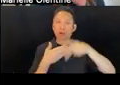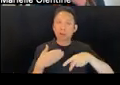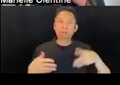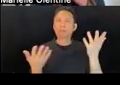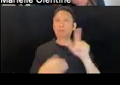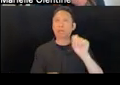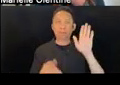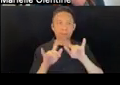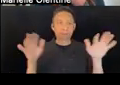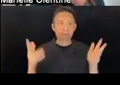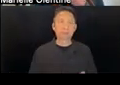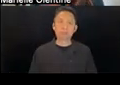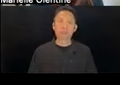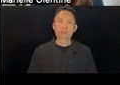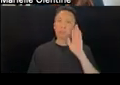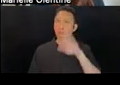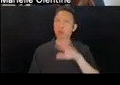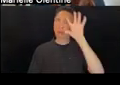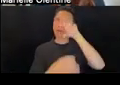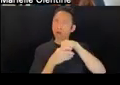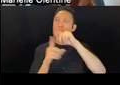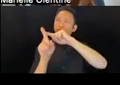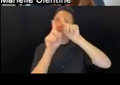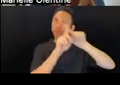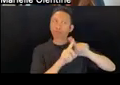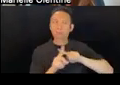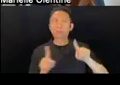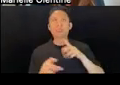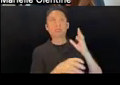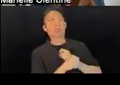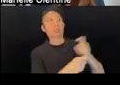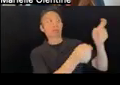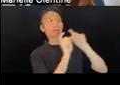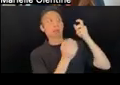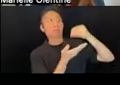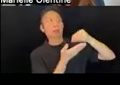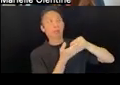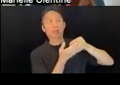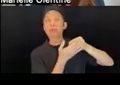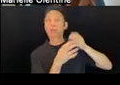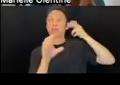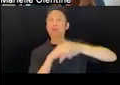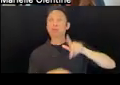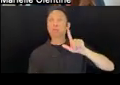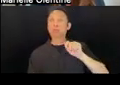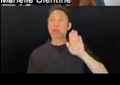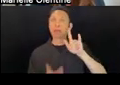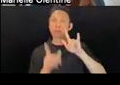line. And actually, when we were in this workshop, in 2023,